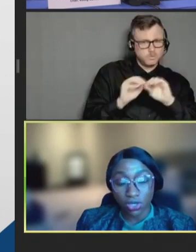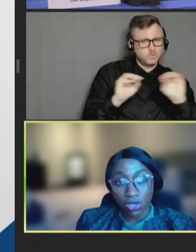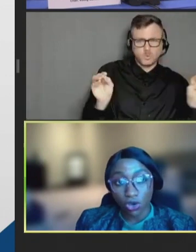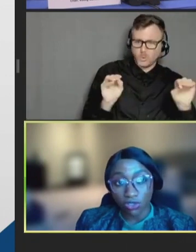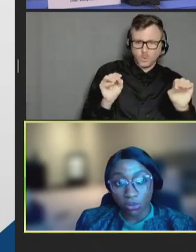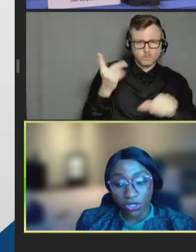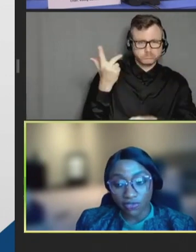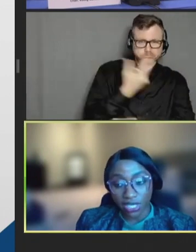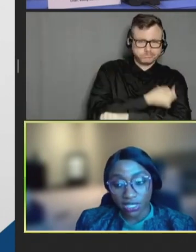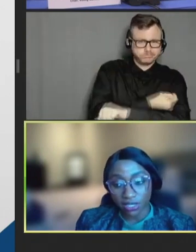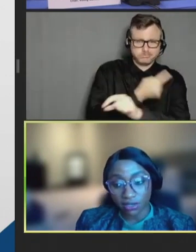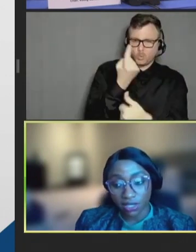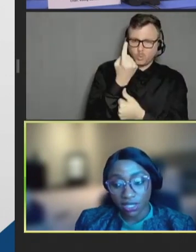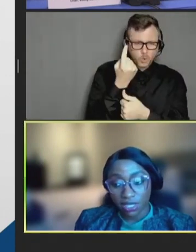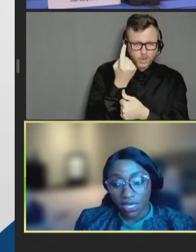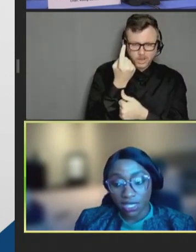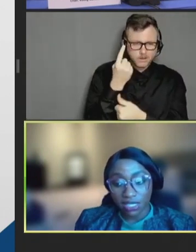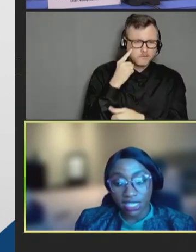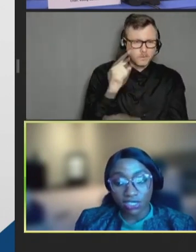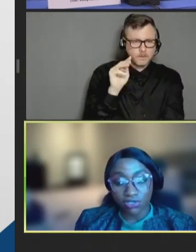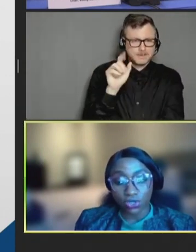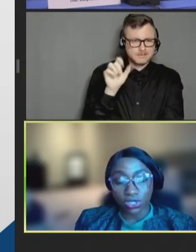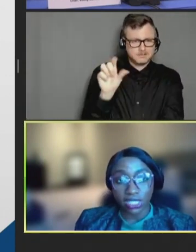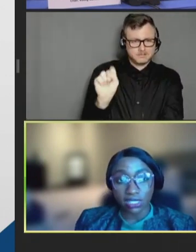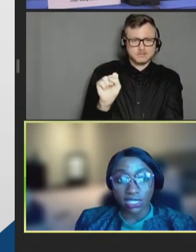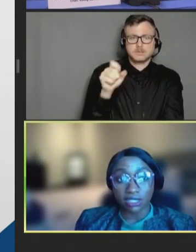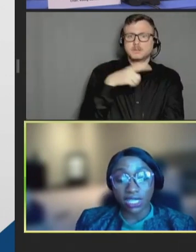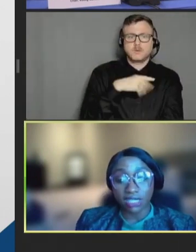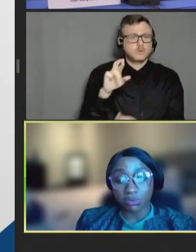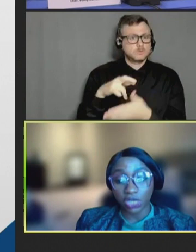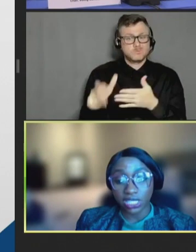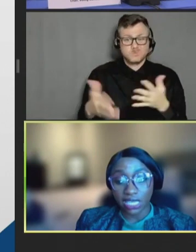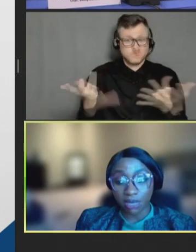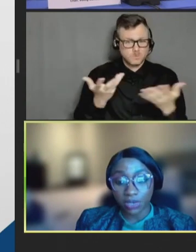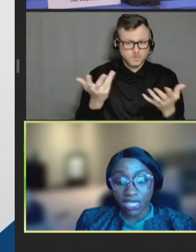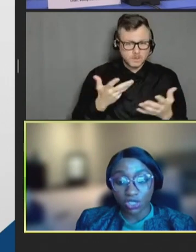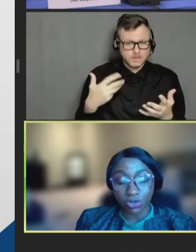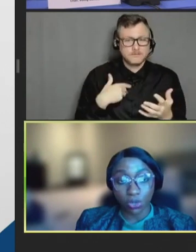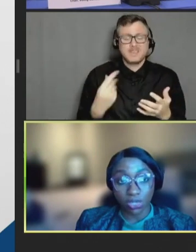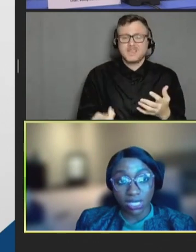of the measles vaccine. And this has resulted in significant immunity gaps and subsequent